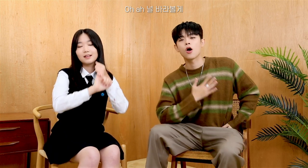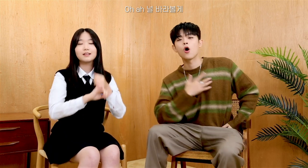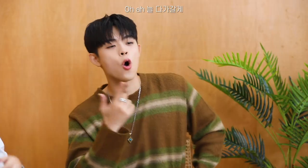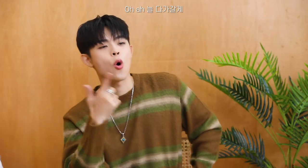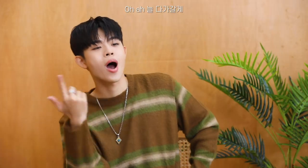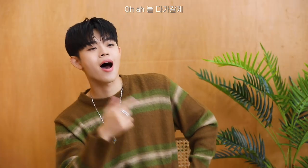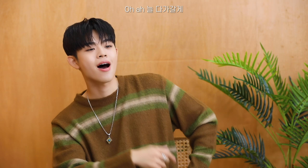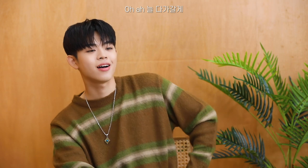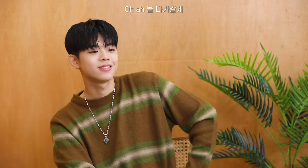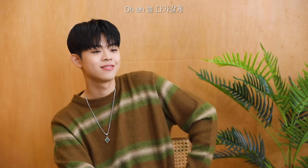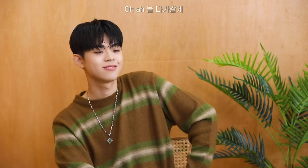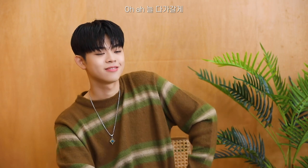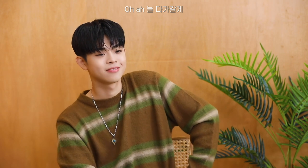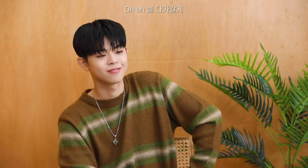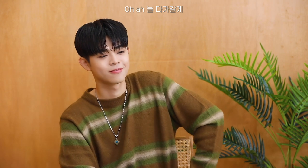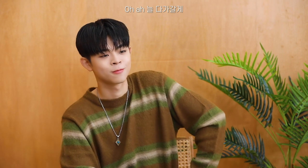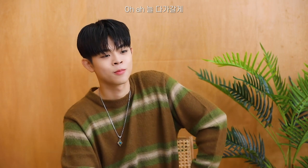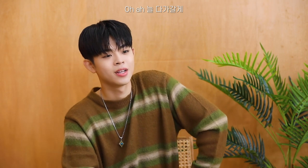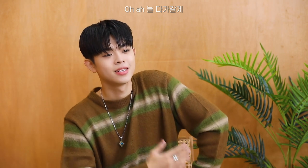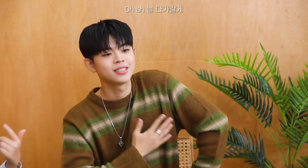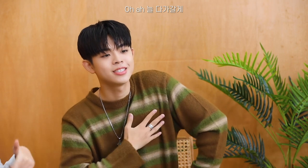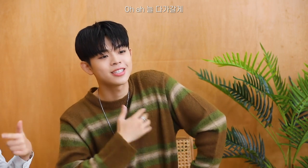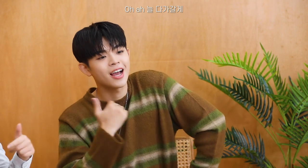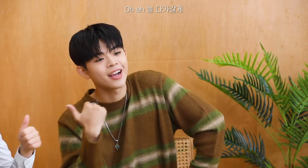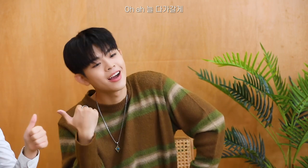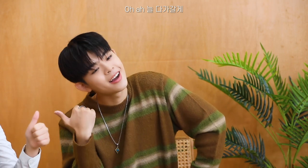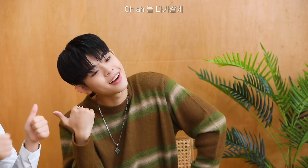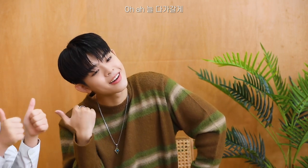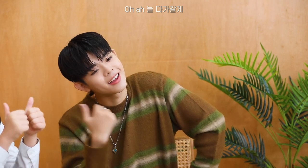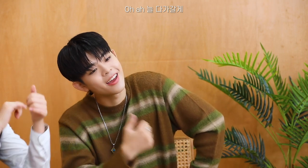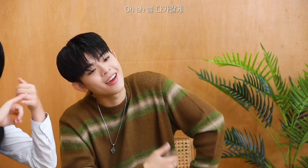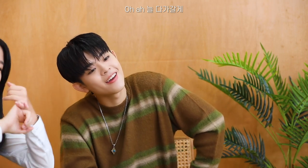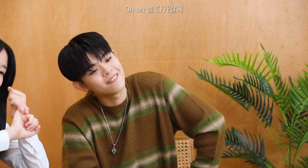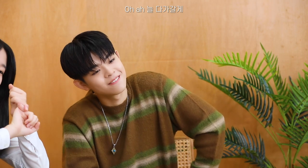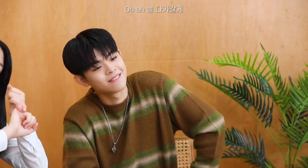Oh ah, I'll always come to you